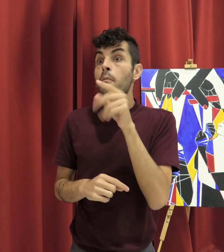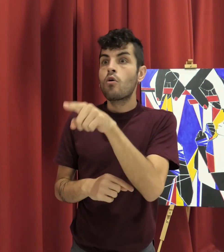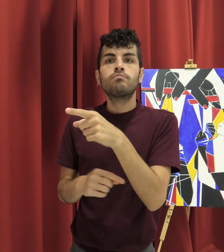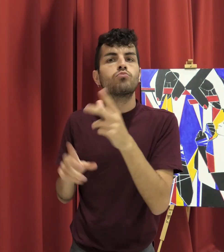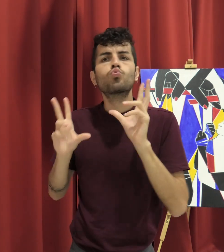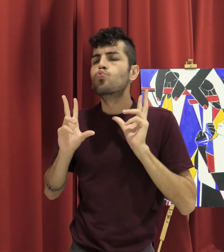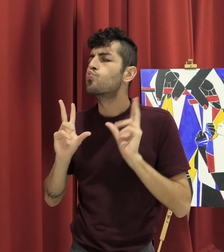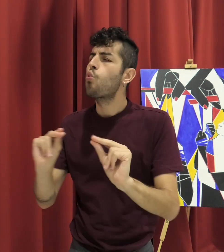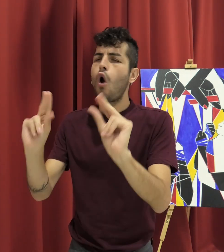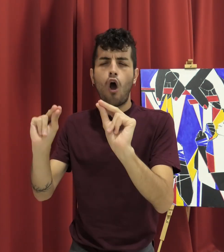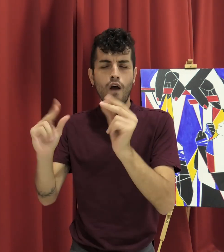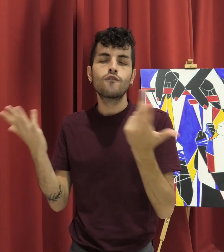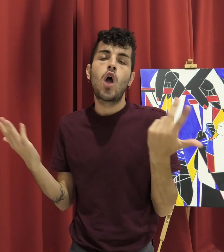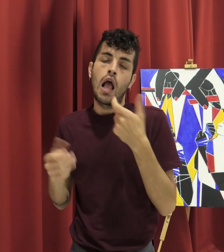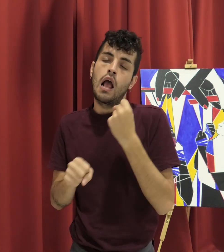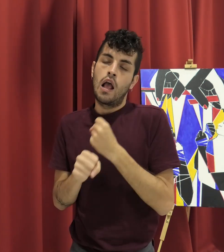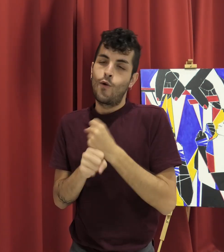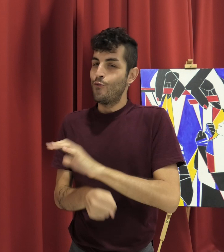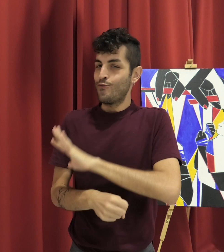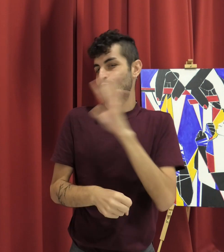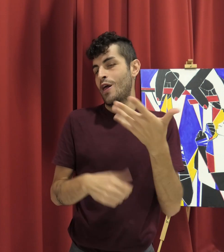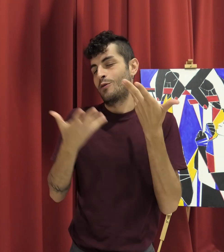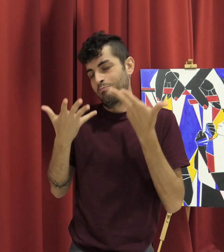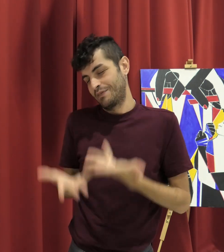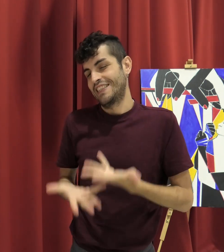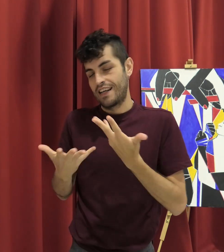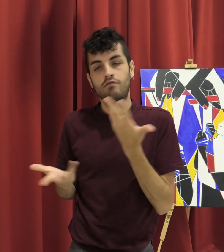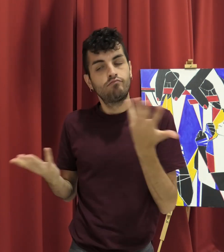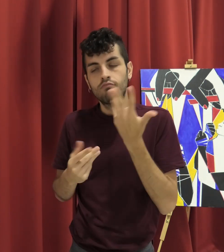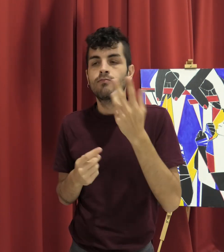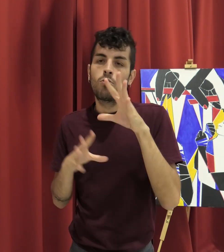If, on the other hand, the requested performance is an unpublished one, then the work to be done is more complicated